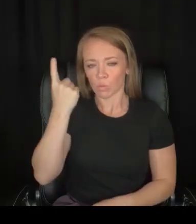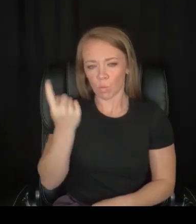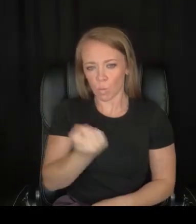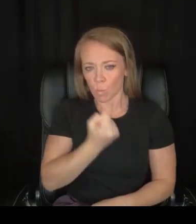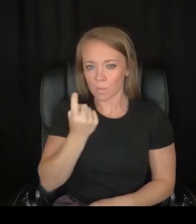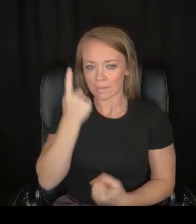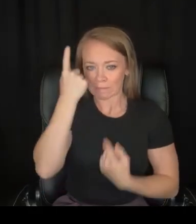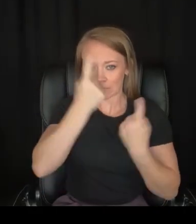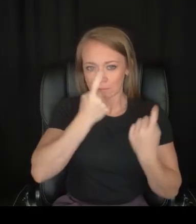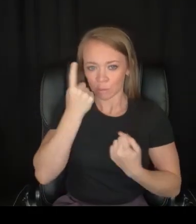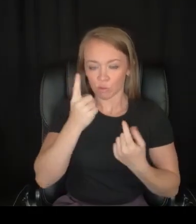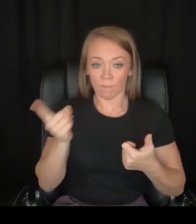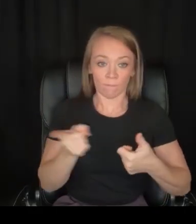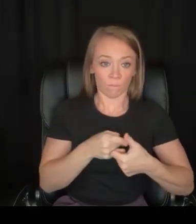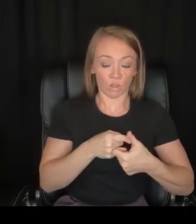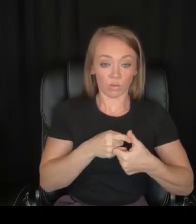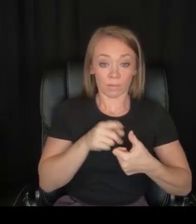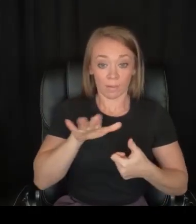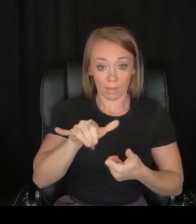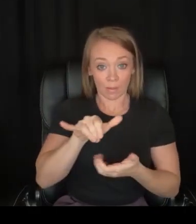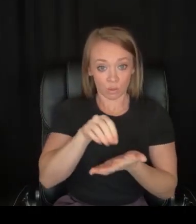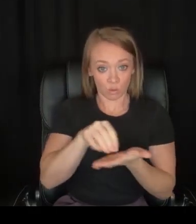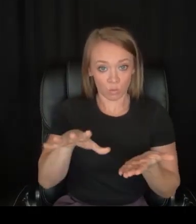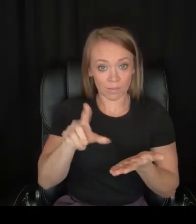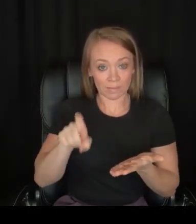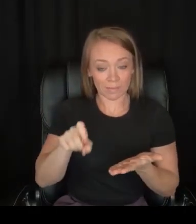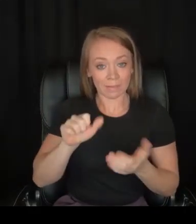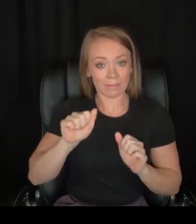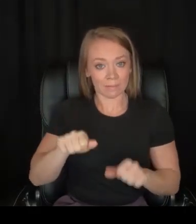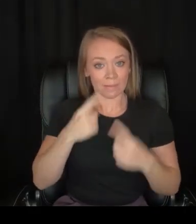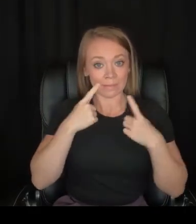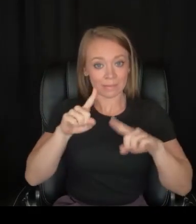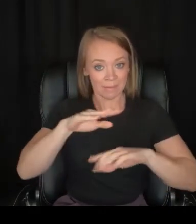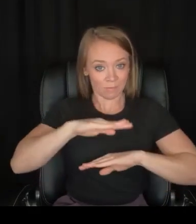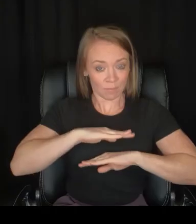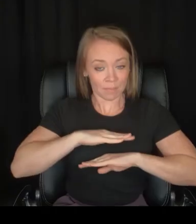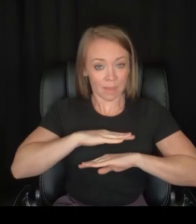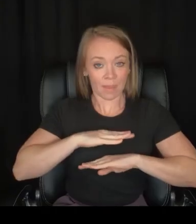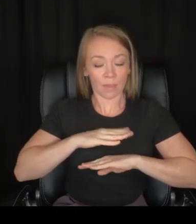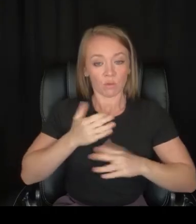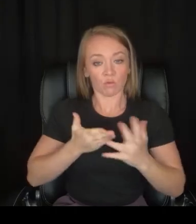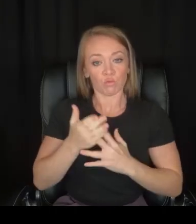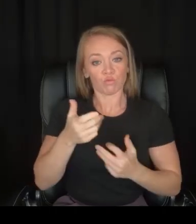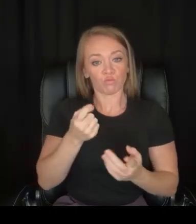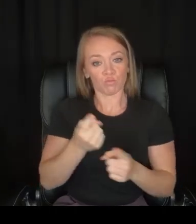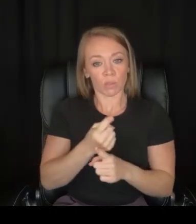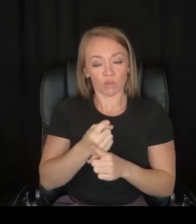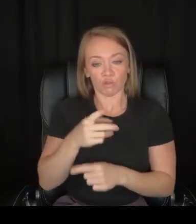whether the students needs can be successfully met through regular transportation.